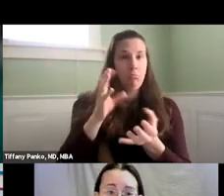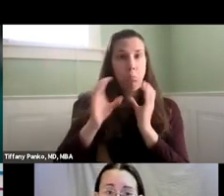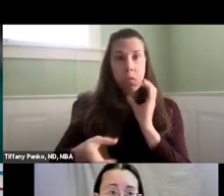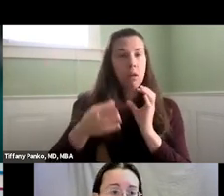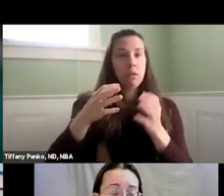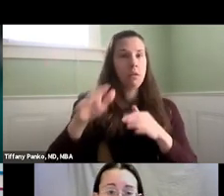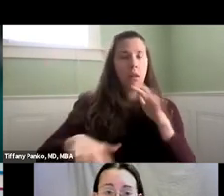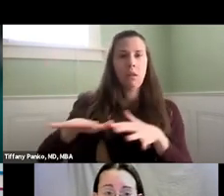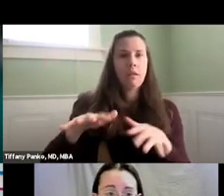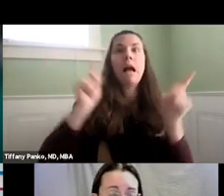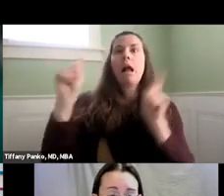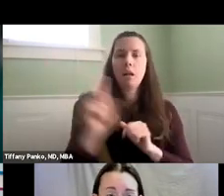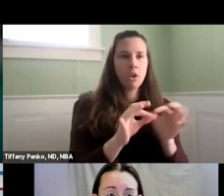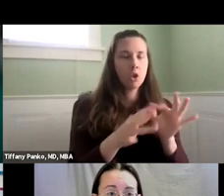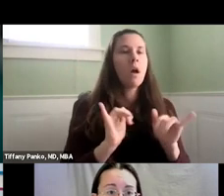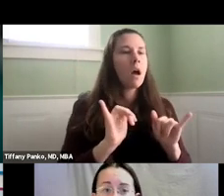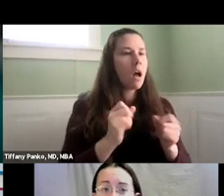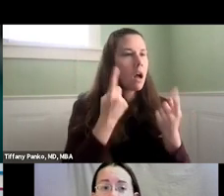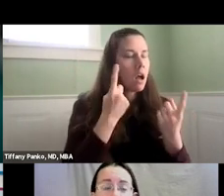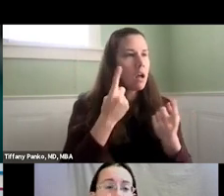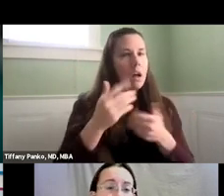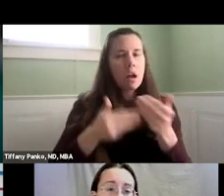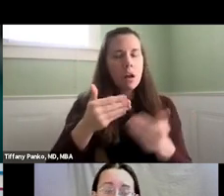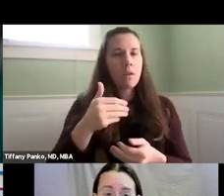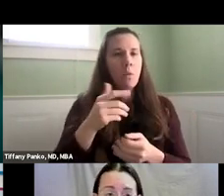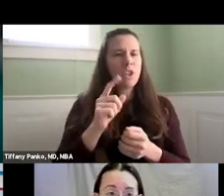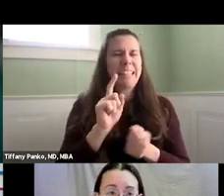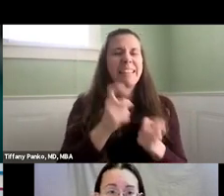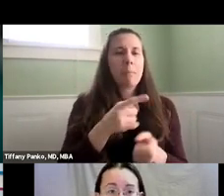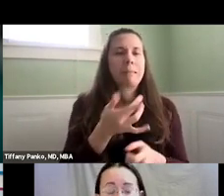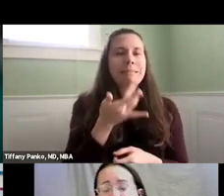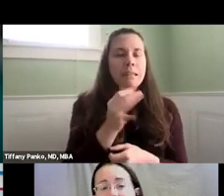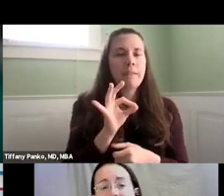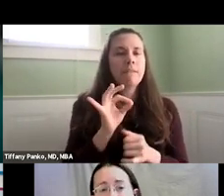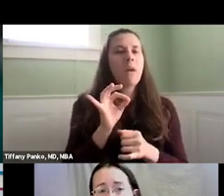providers do not use the same language they do, communication does not happen effectively,